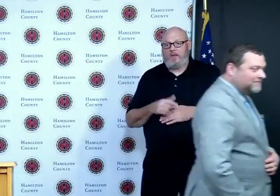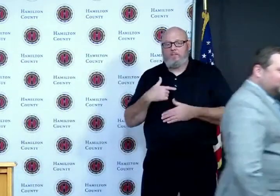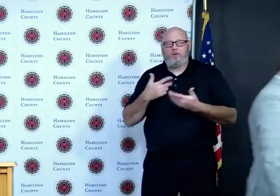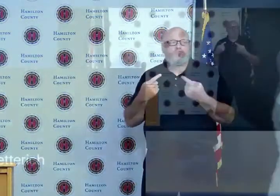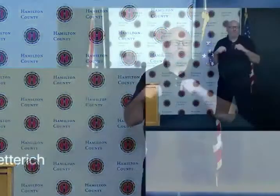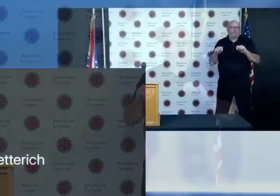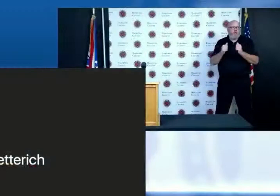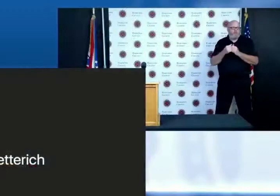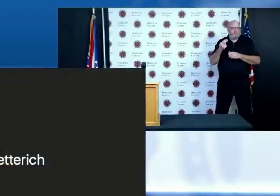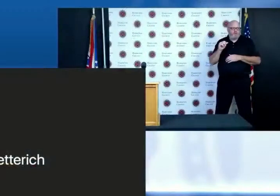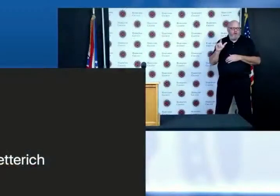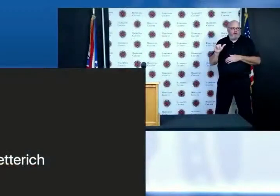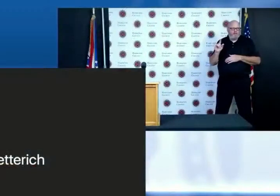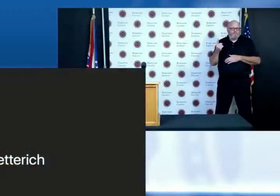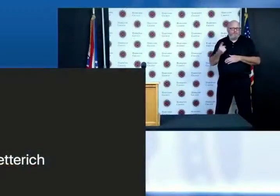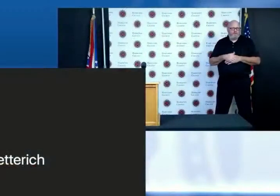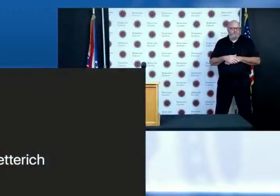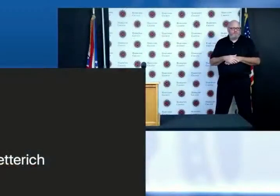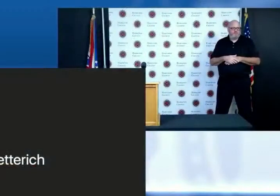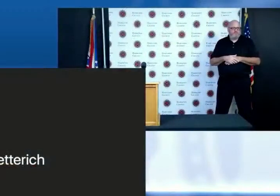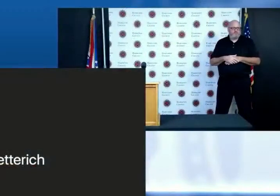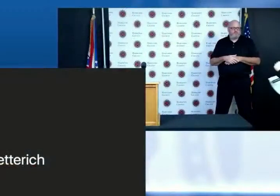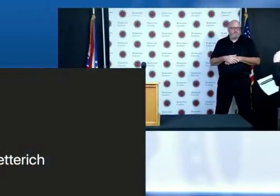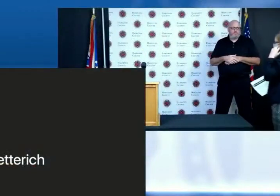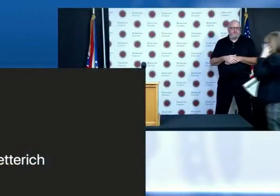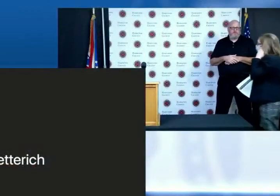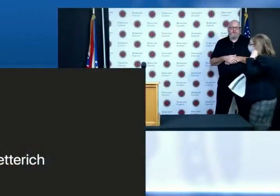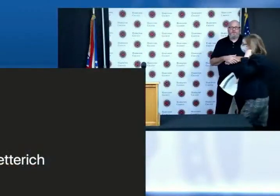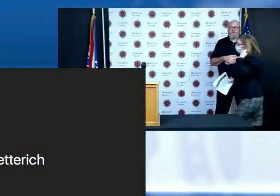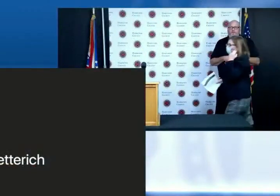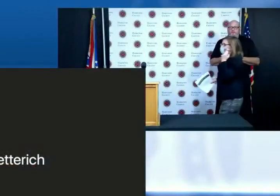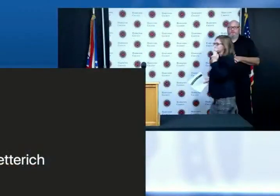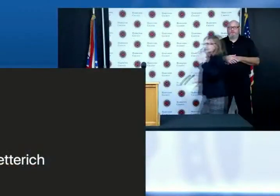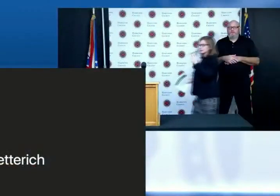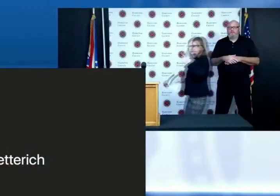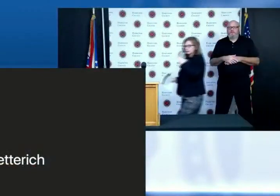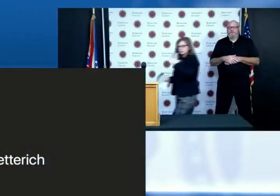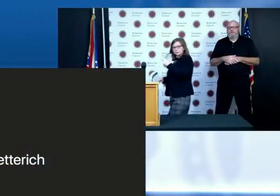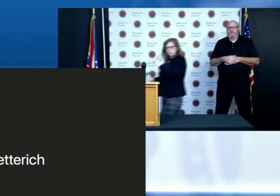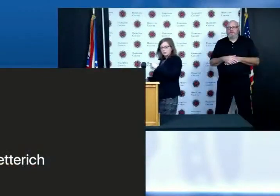answer this the leftover CARES Act money that's going to go to small businesses are